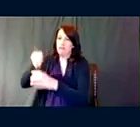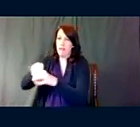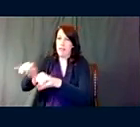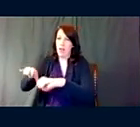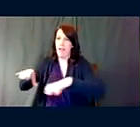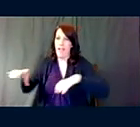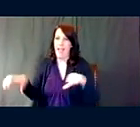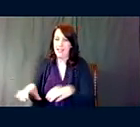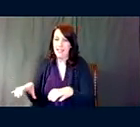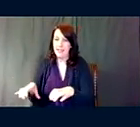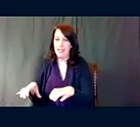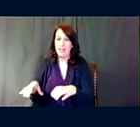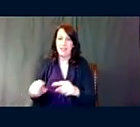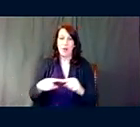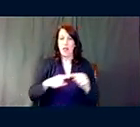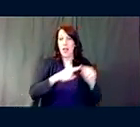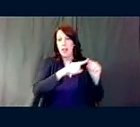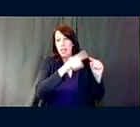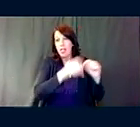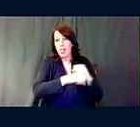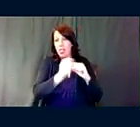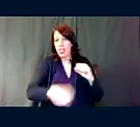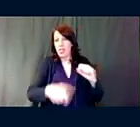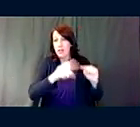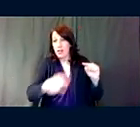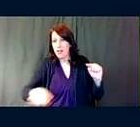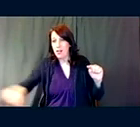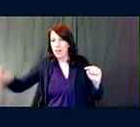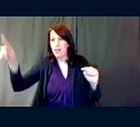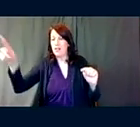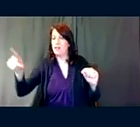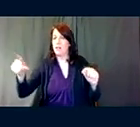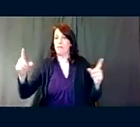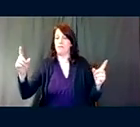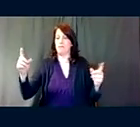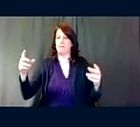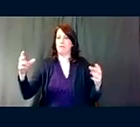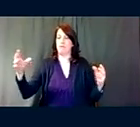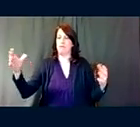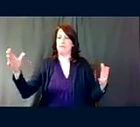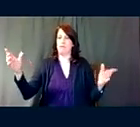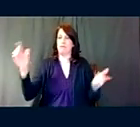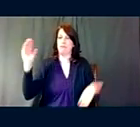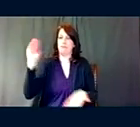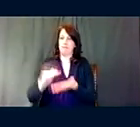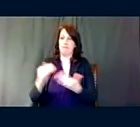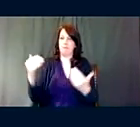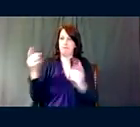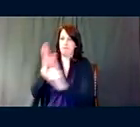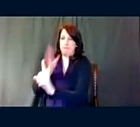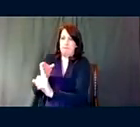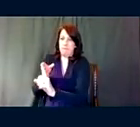ACTIVITY SUCH THAT YOU CAN SHORTEN THE PATH BETWEEN THE